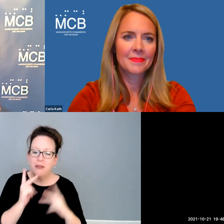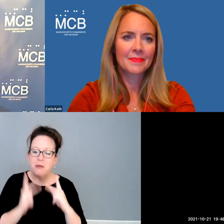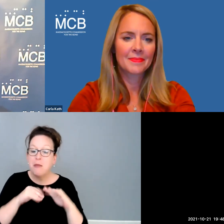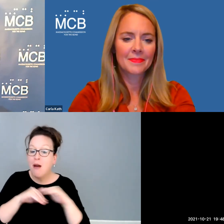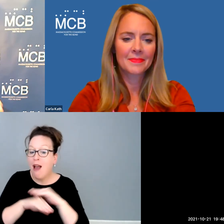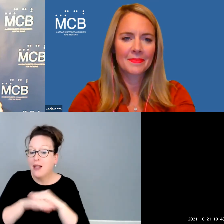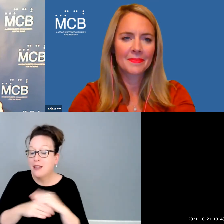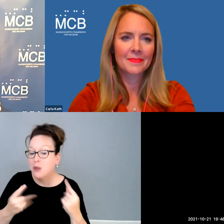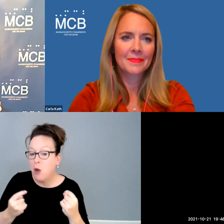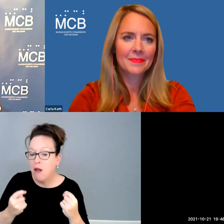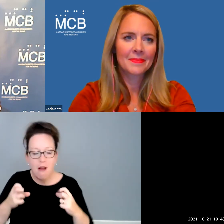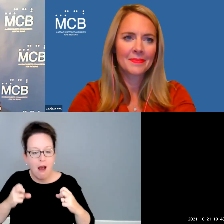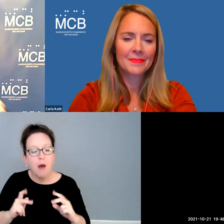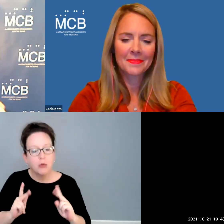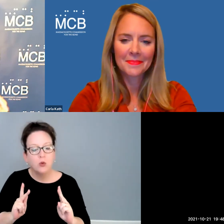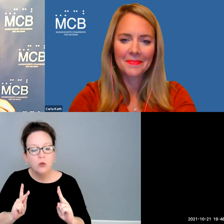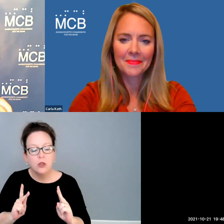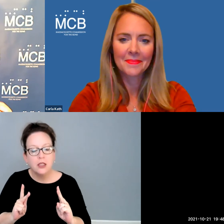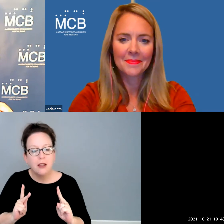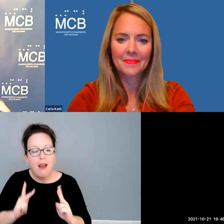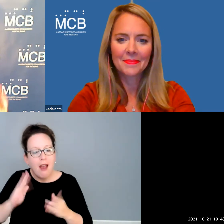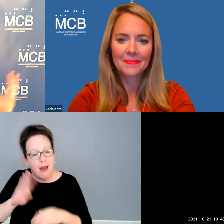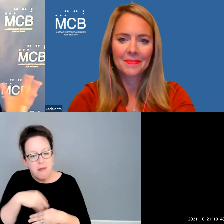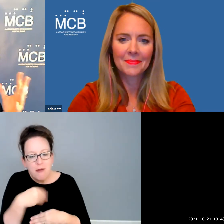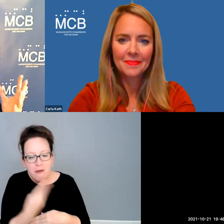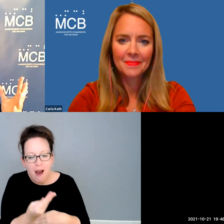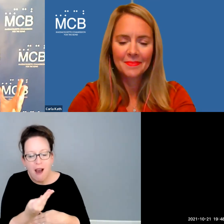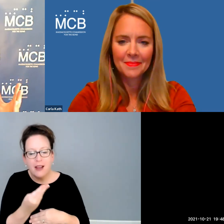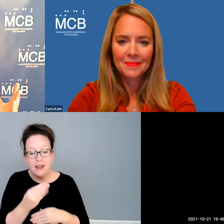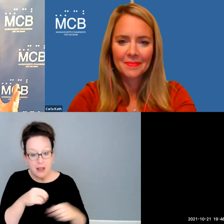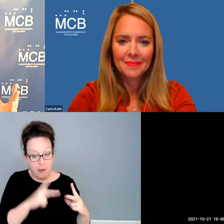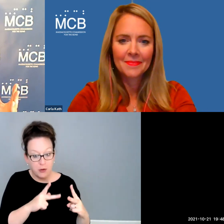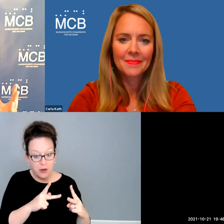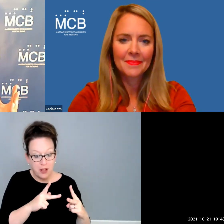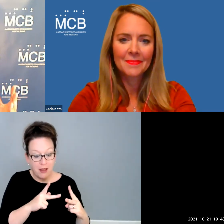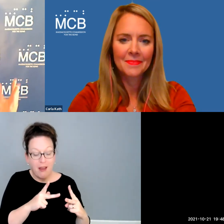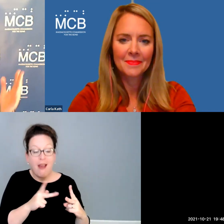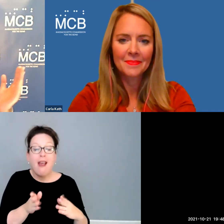and provide them with the opportunities. Then it's up to them to take the opportunities.